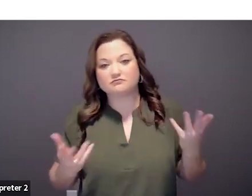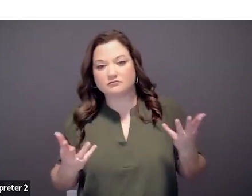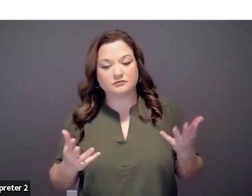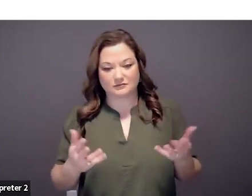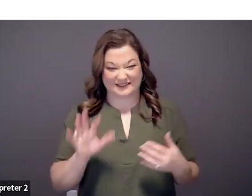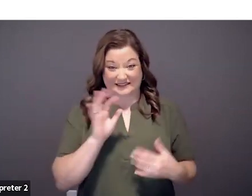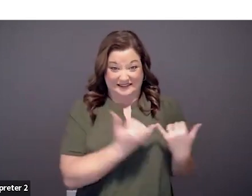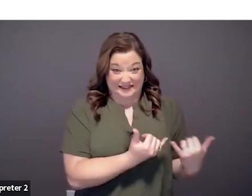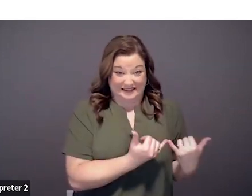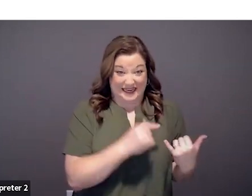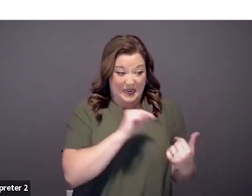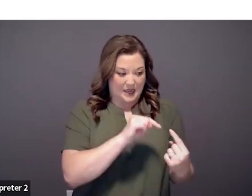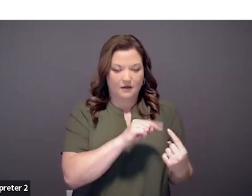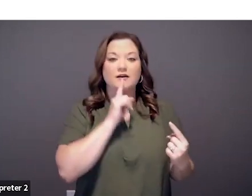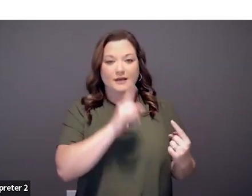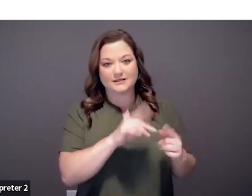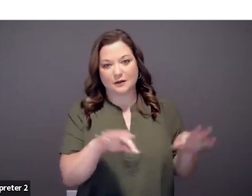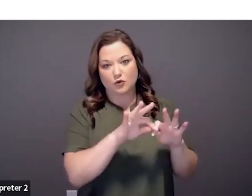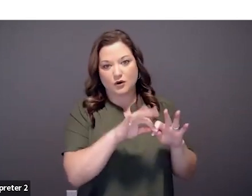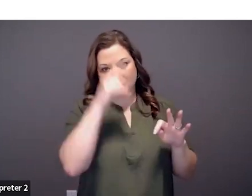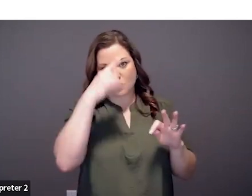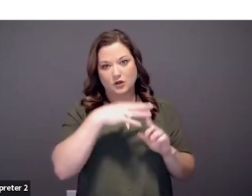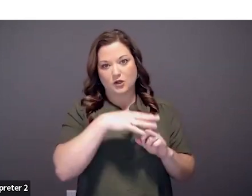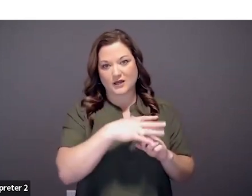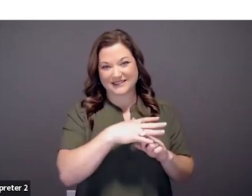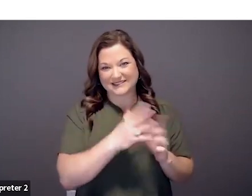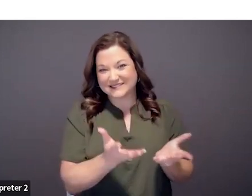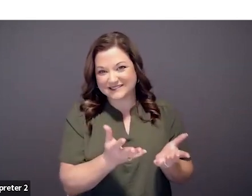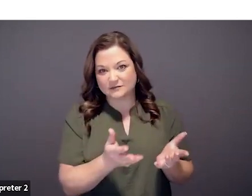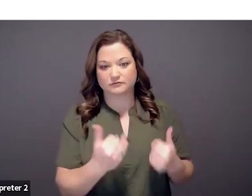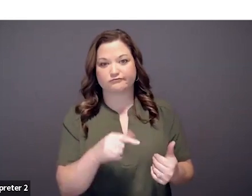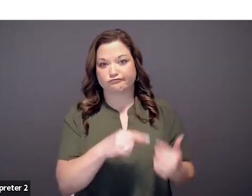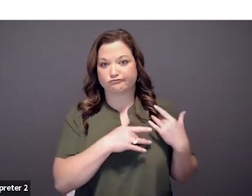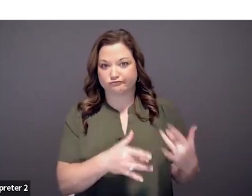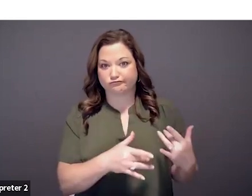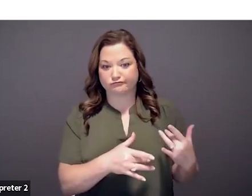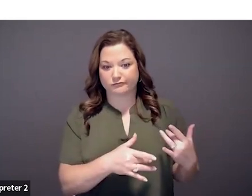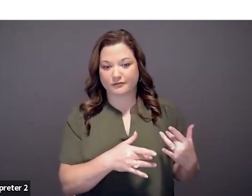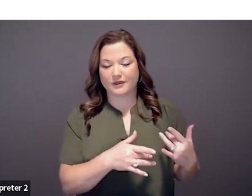as a date is very important for context. This is normally a big calendar picker